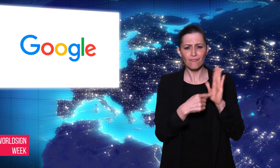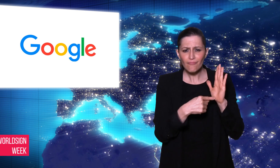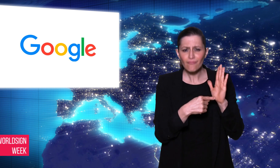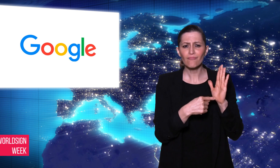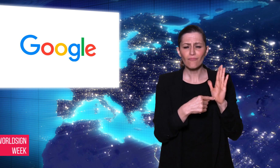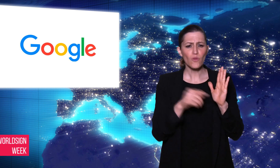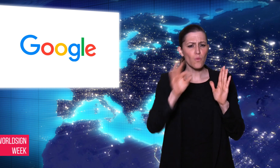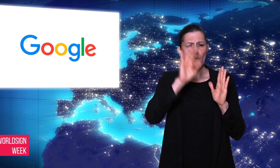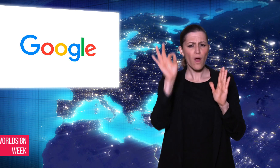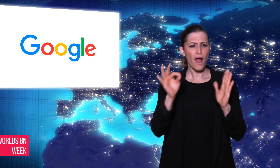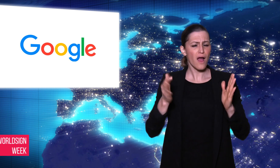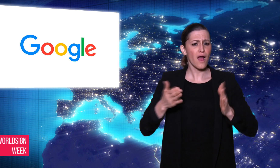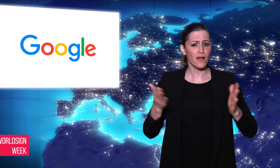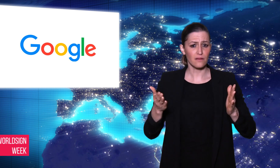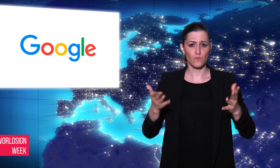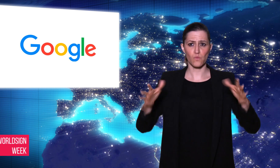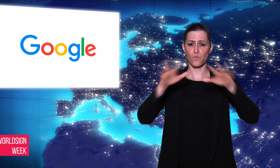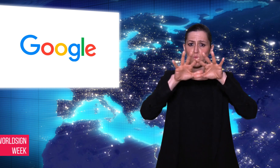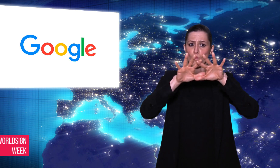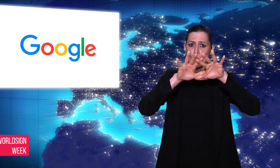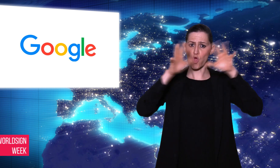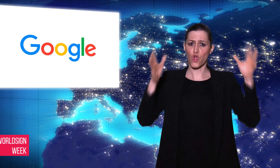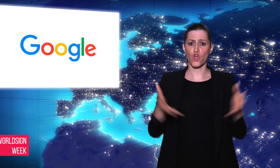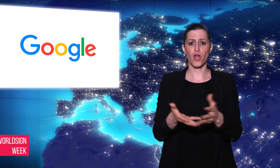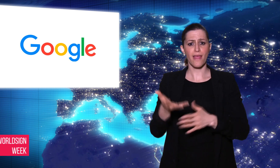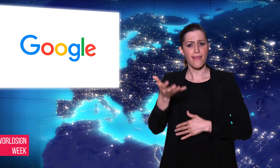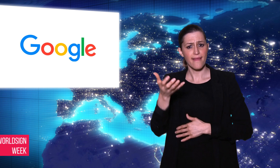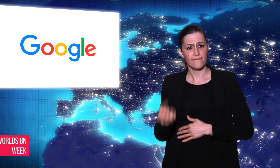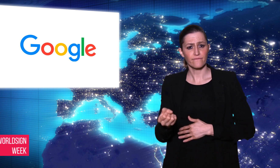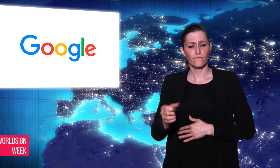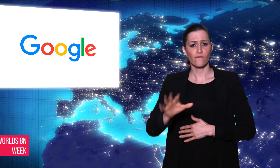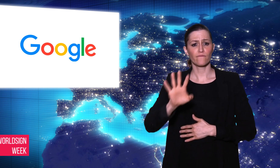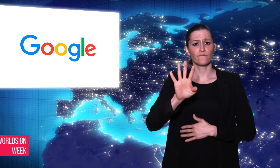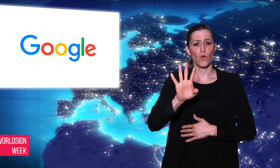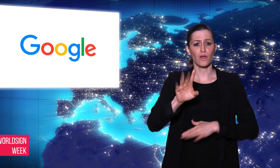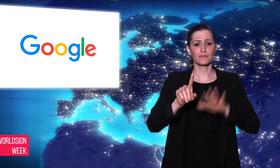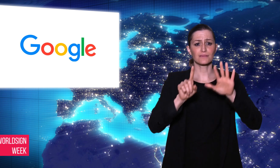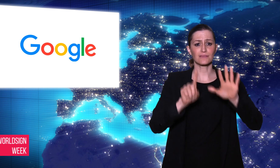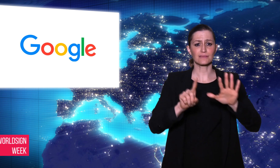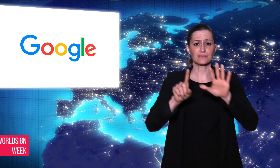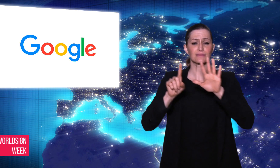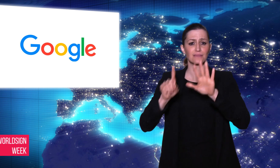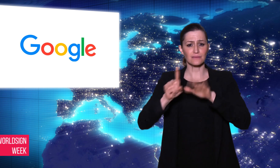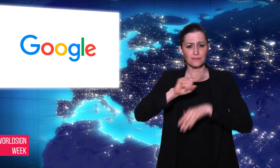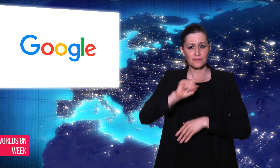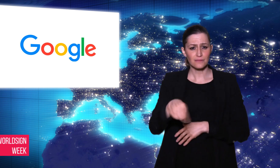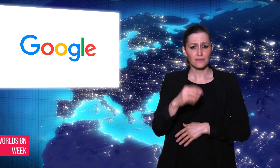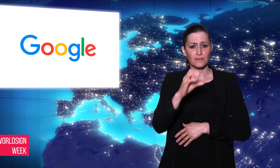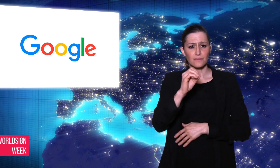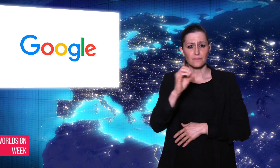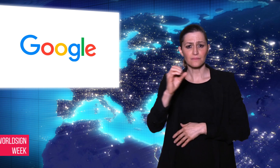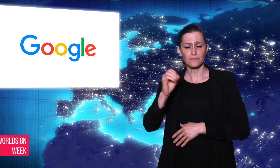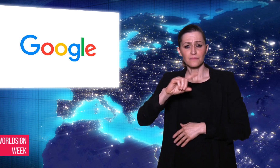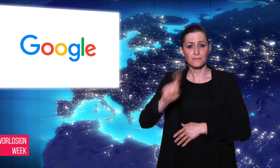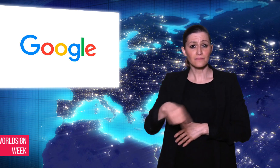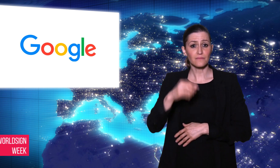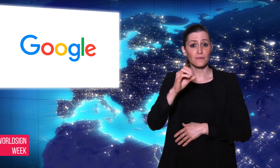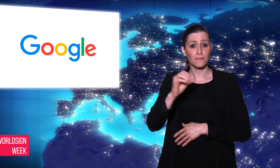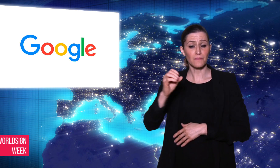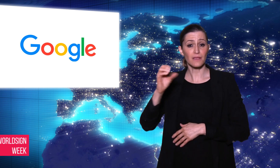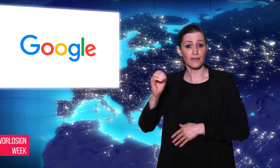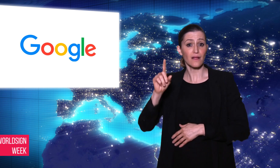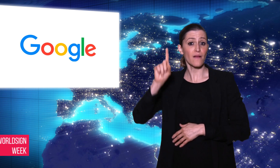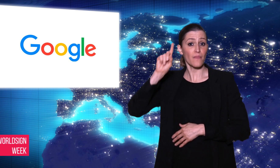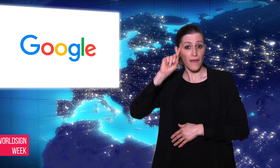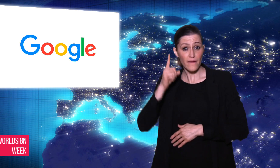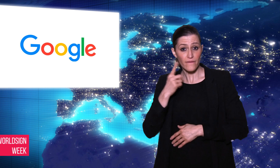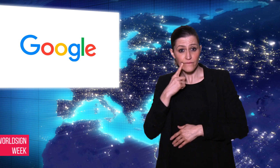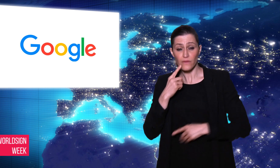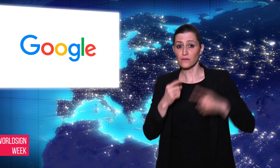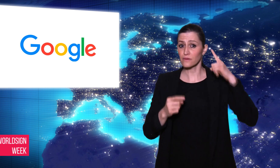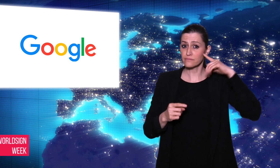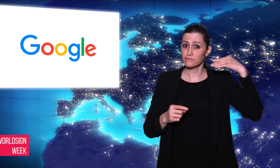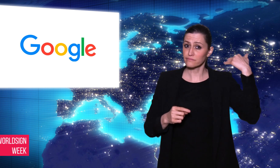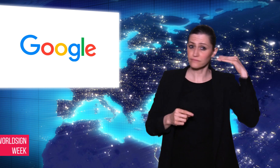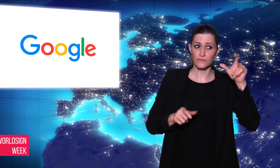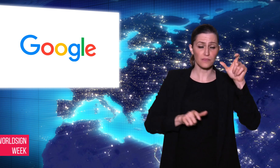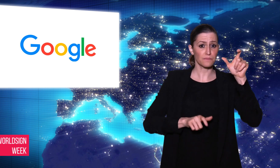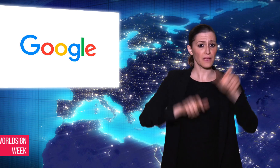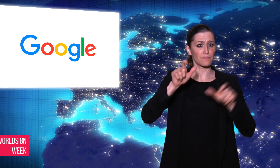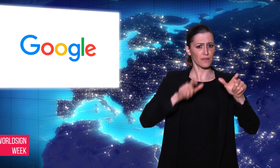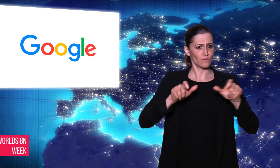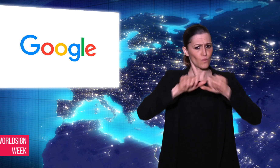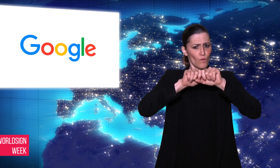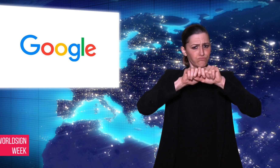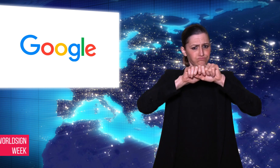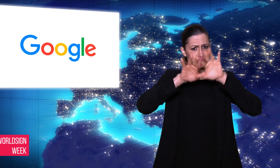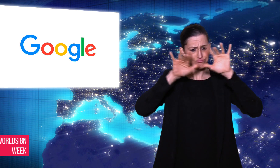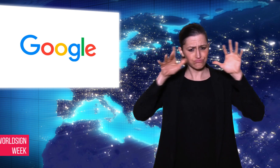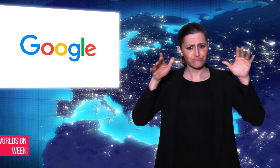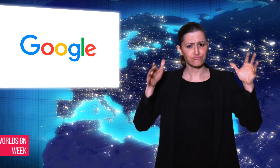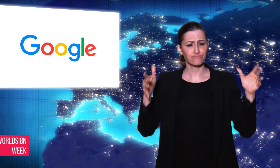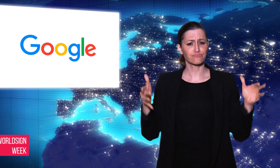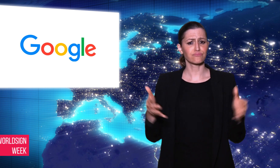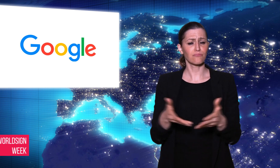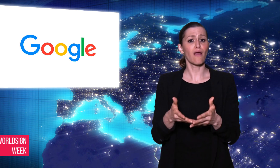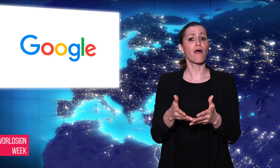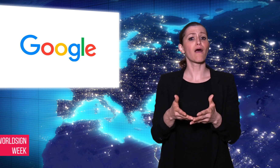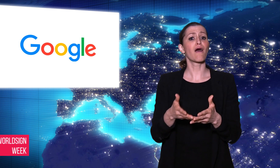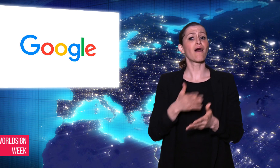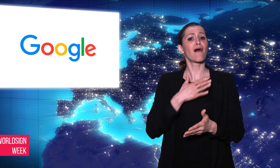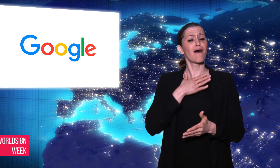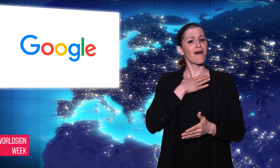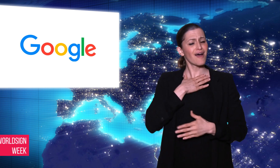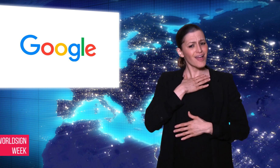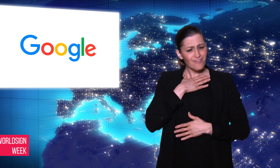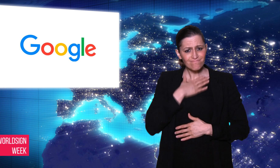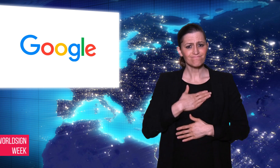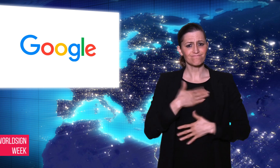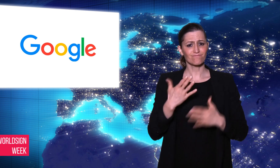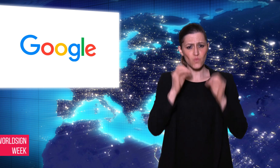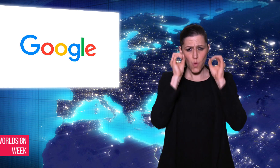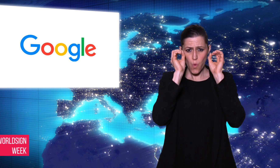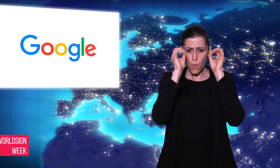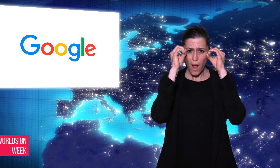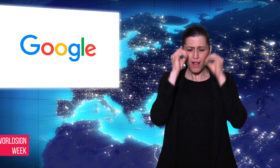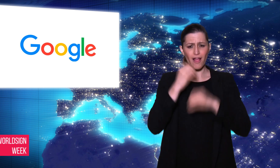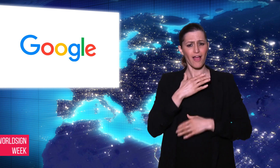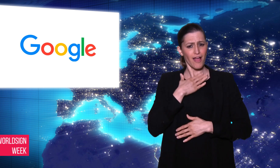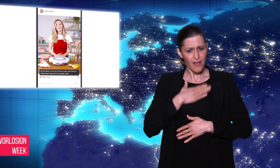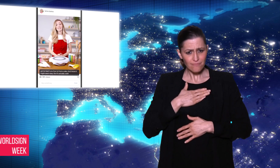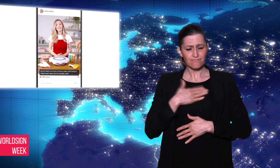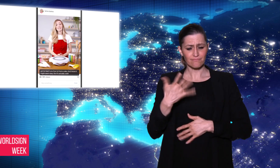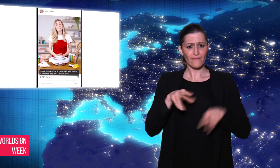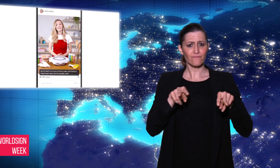with the purpose of making video viewer easier and simpler for over 466